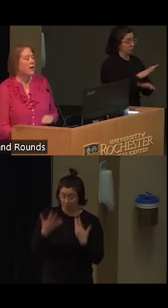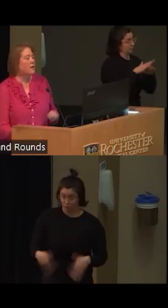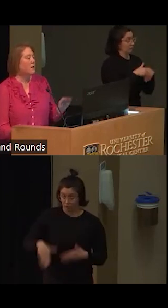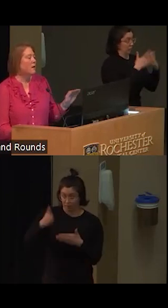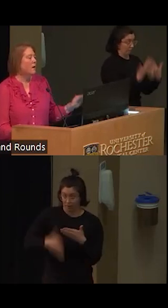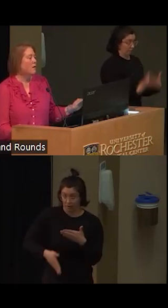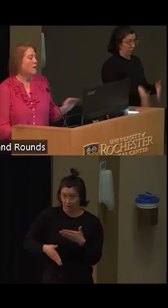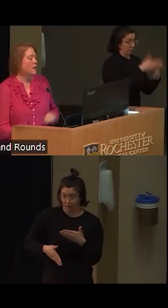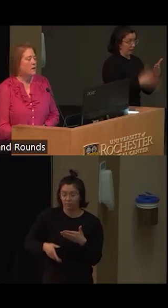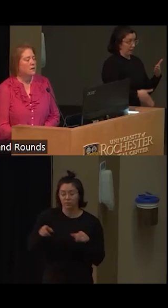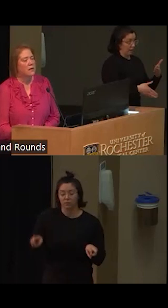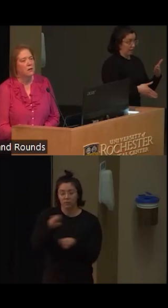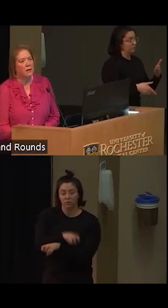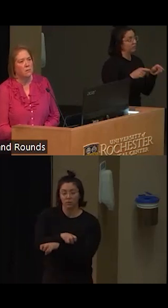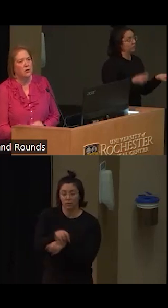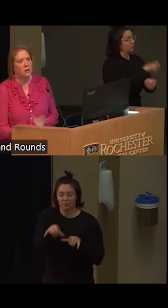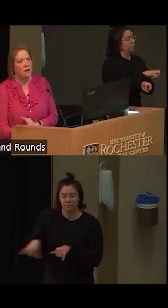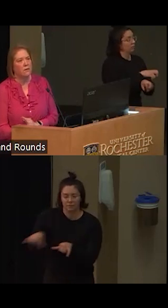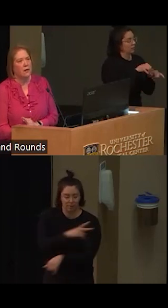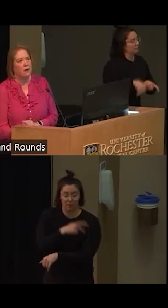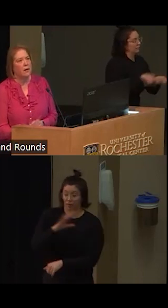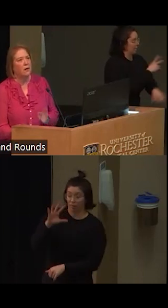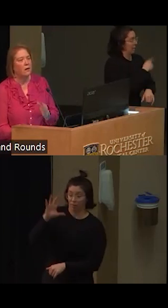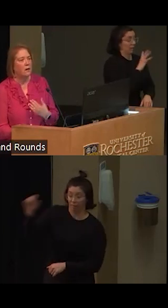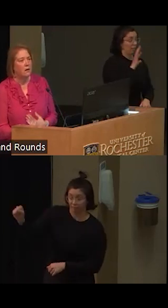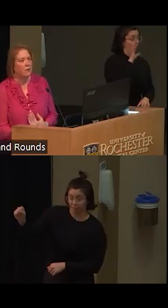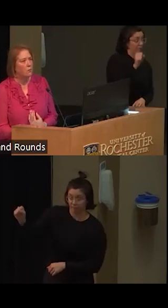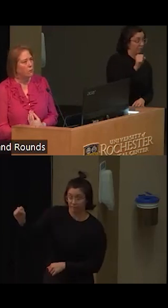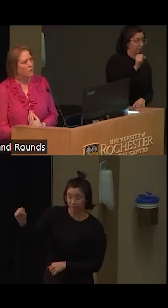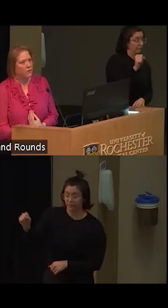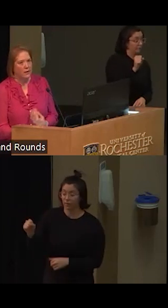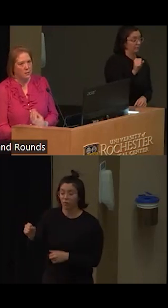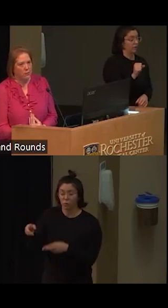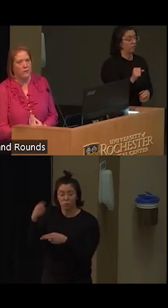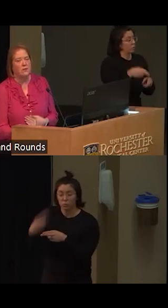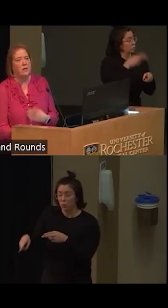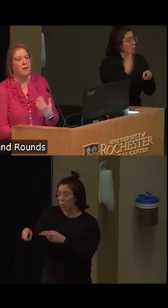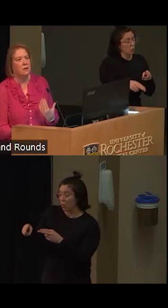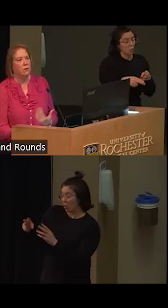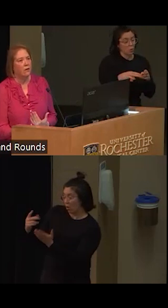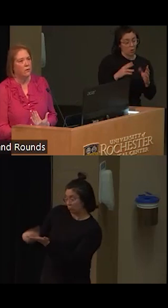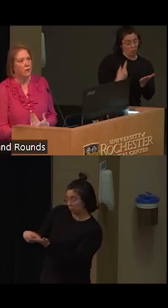ended the standardized patient left the area they do brief they debriefed themselves and write a few